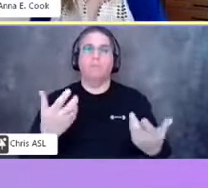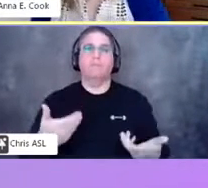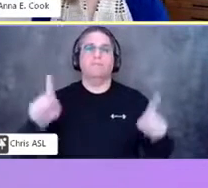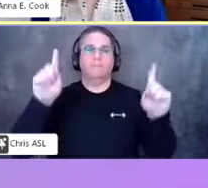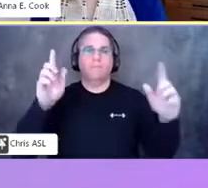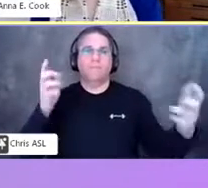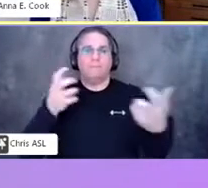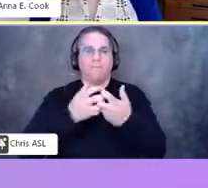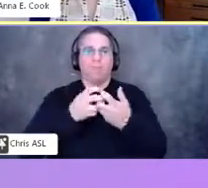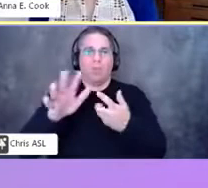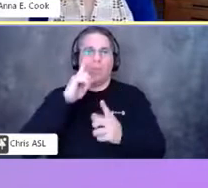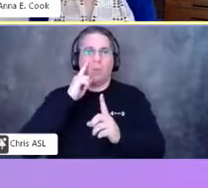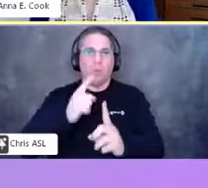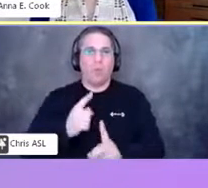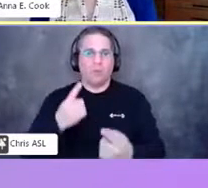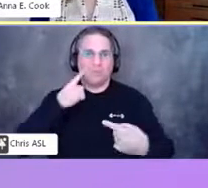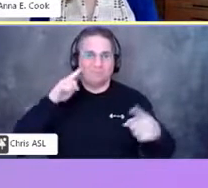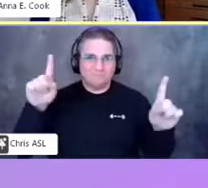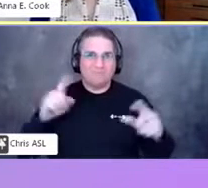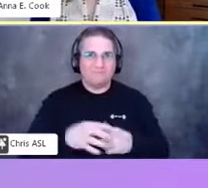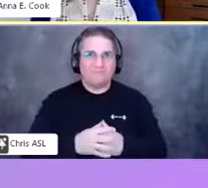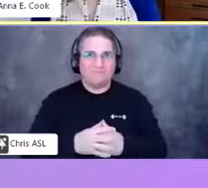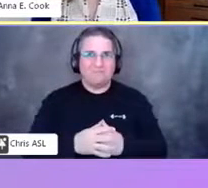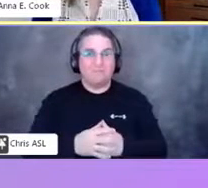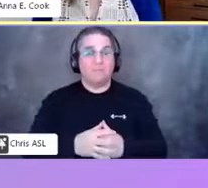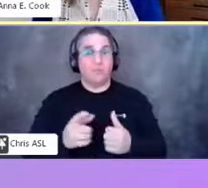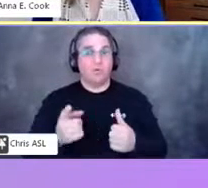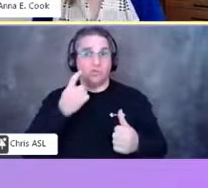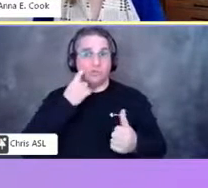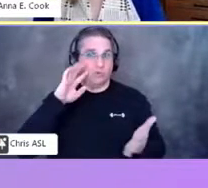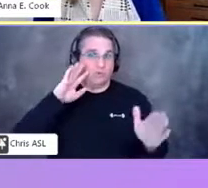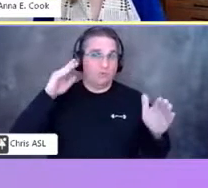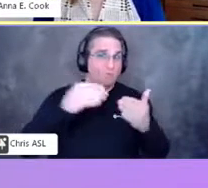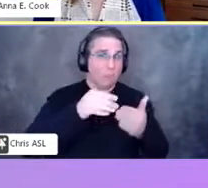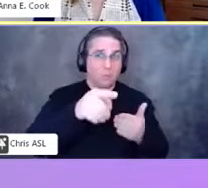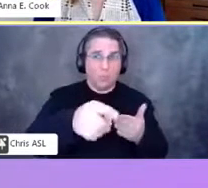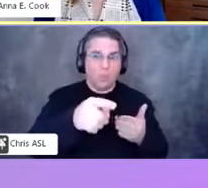about learning and focus in this example but there are more cognitive needs than this